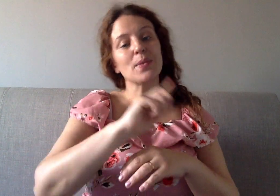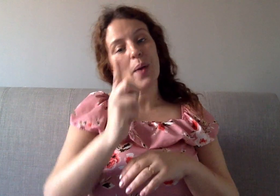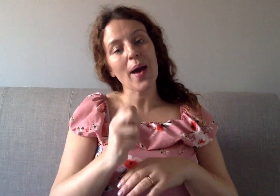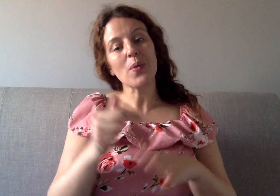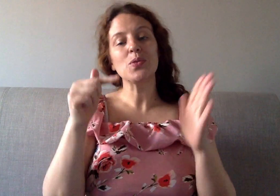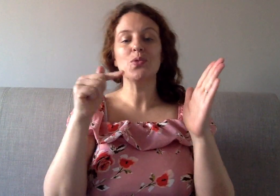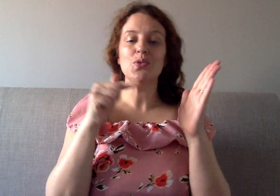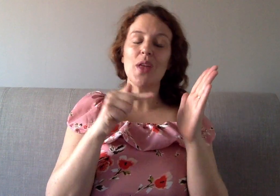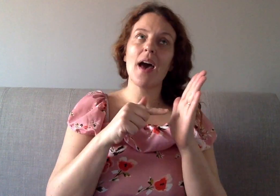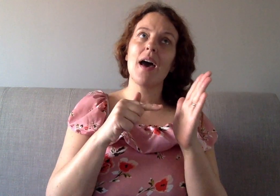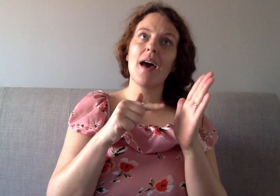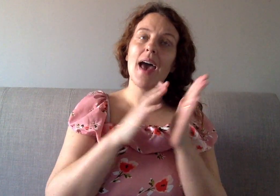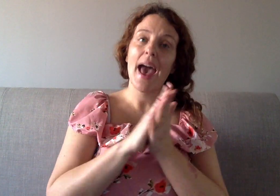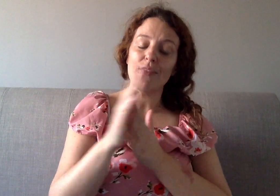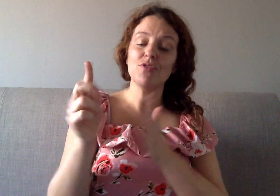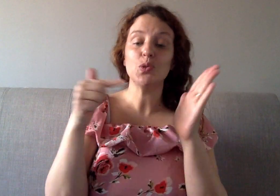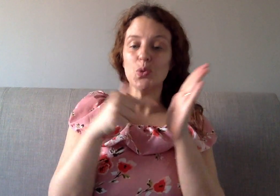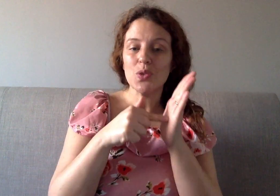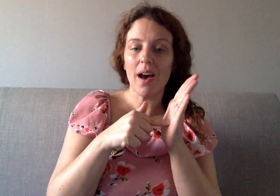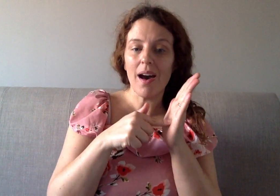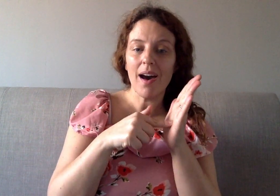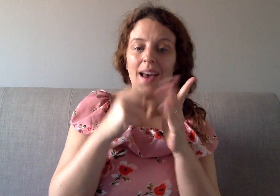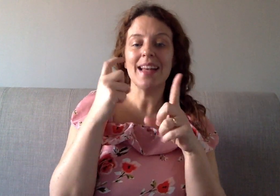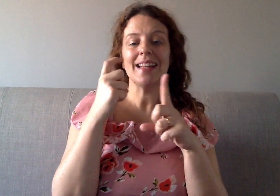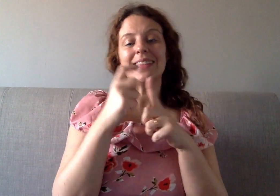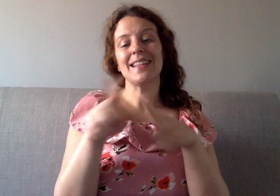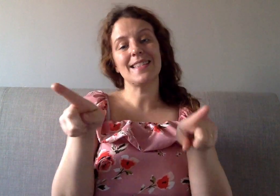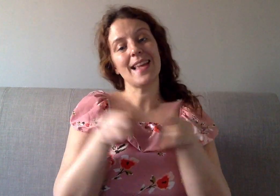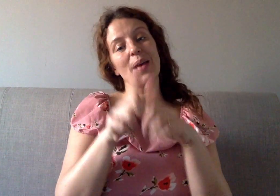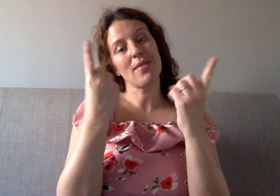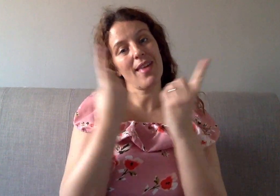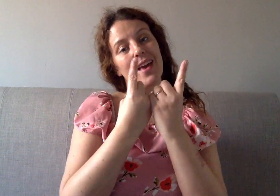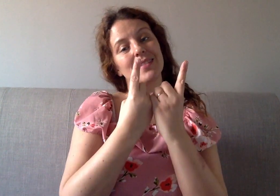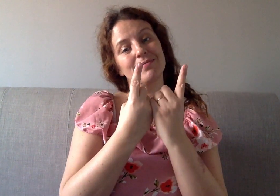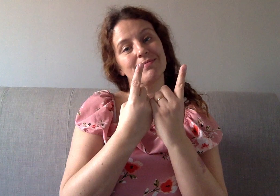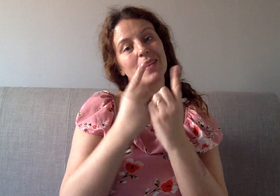Later Henry Tudor did the same thing.